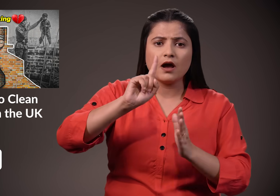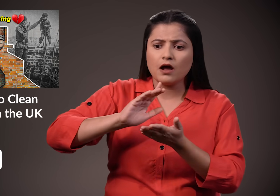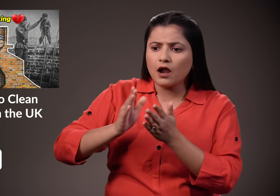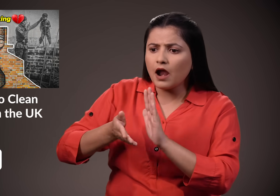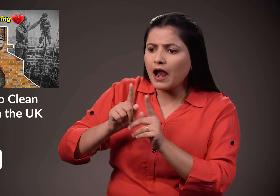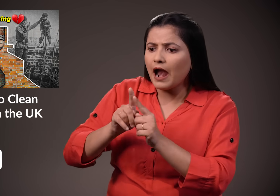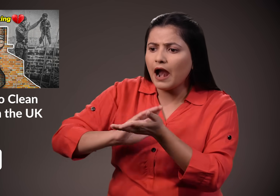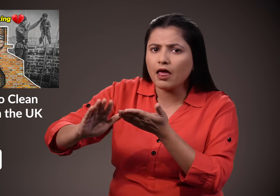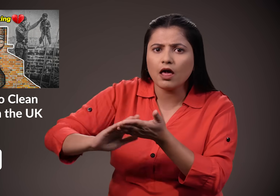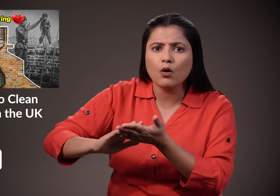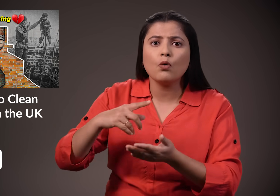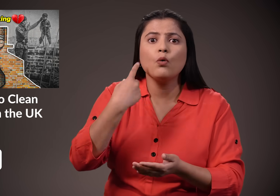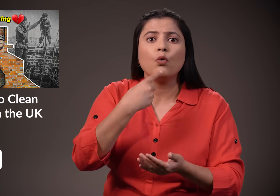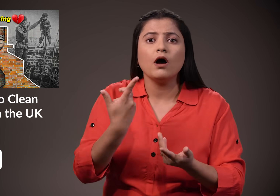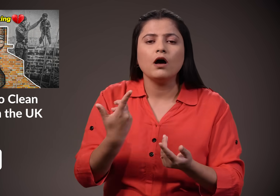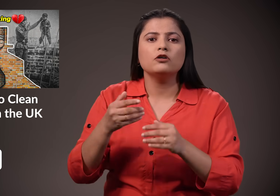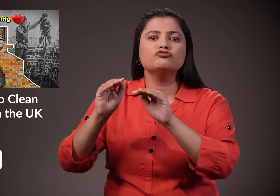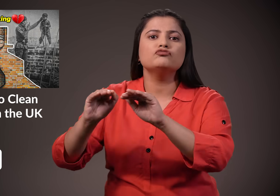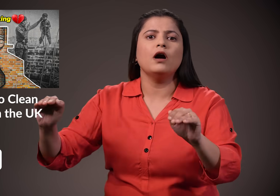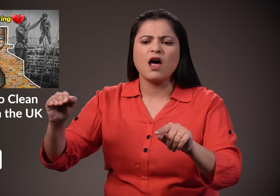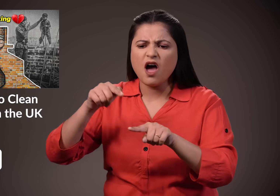Chimney cleaning was typically done by children